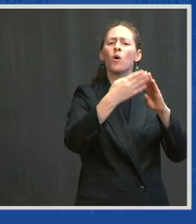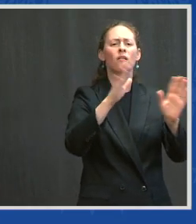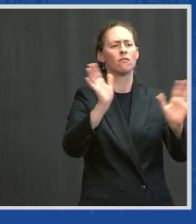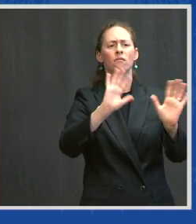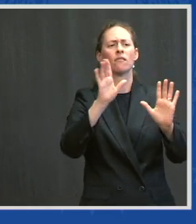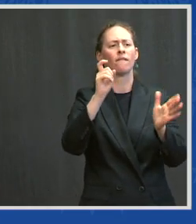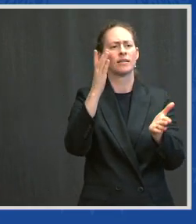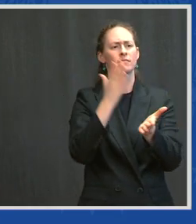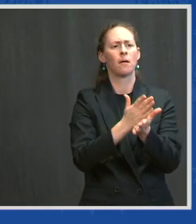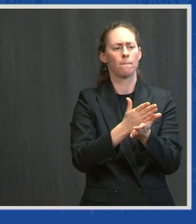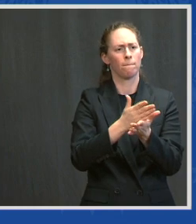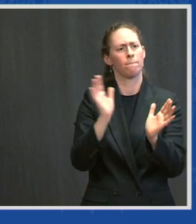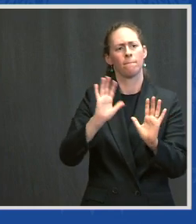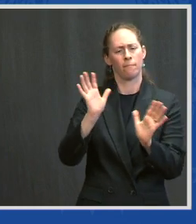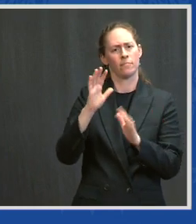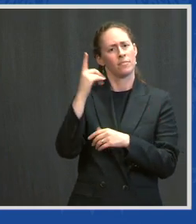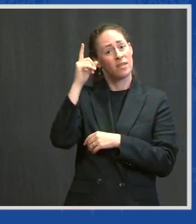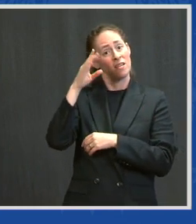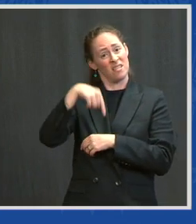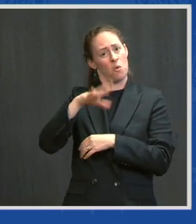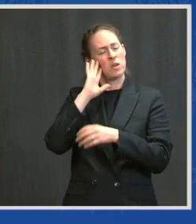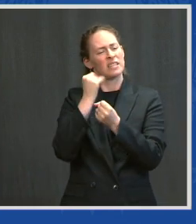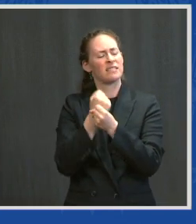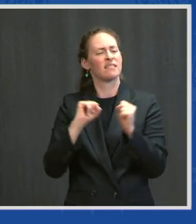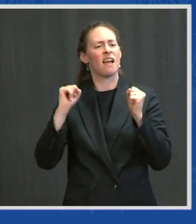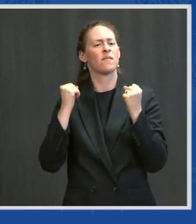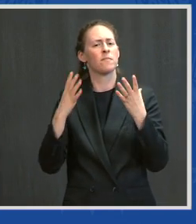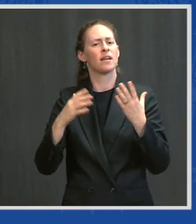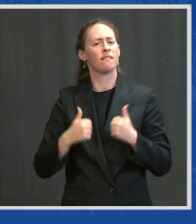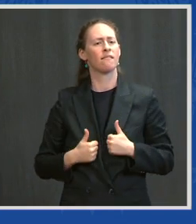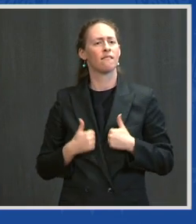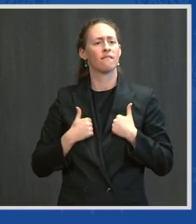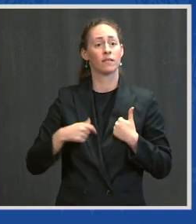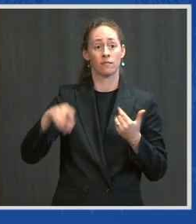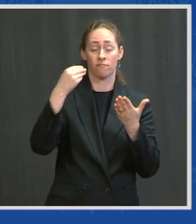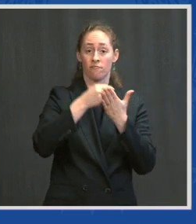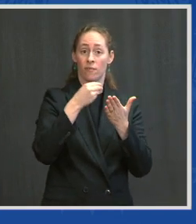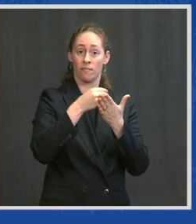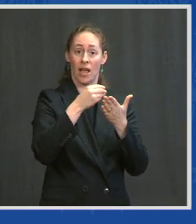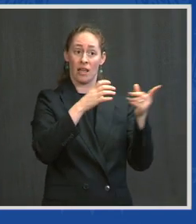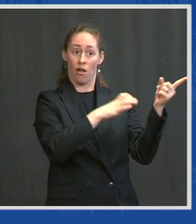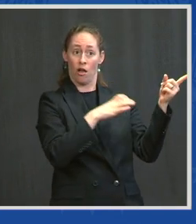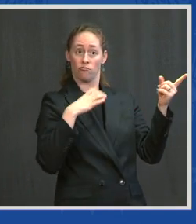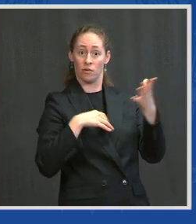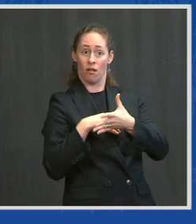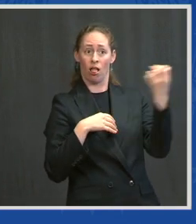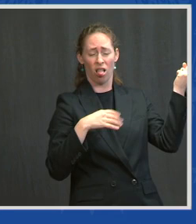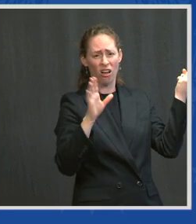And Congress should in no way take away this funding. It's already been appropriated. In fact, a few weeks ago,